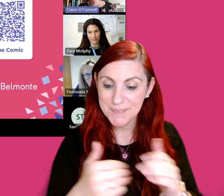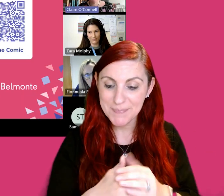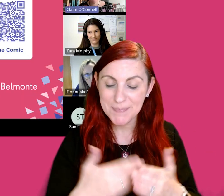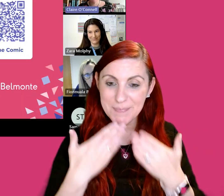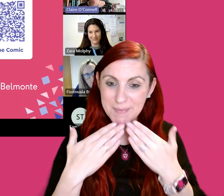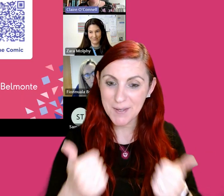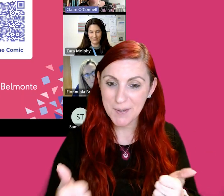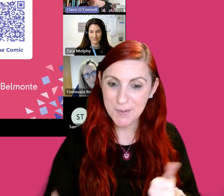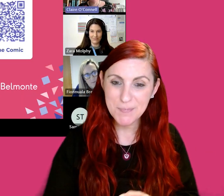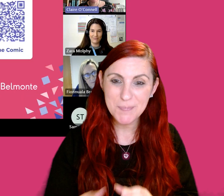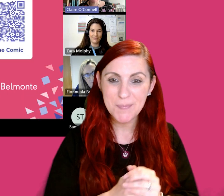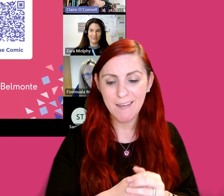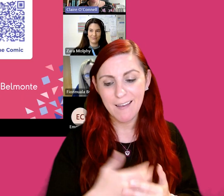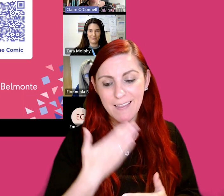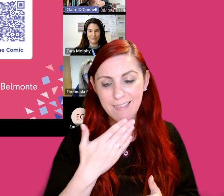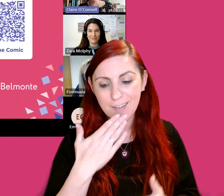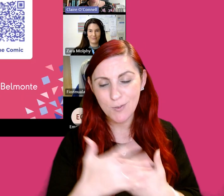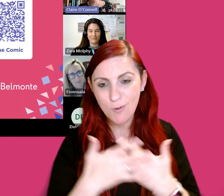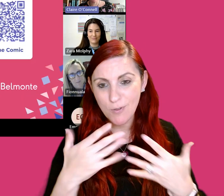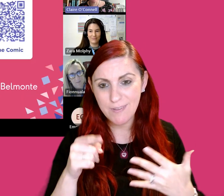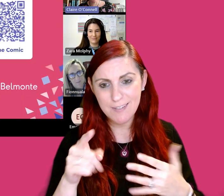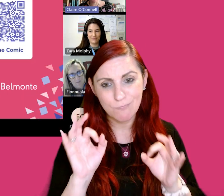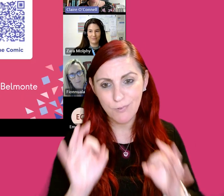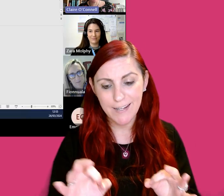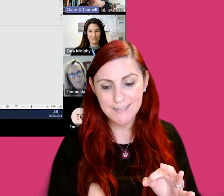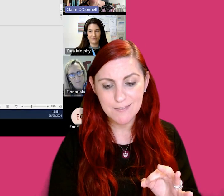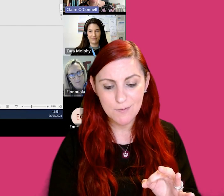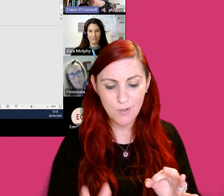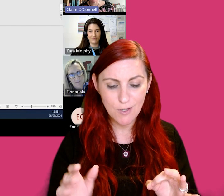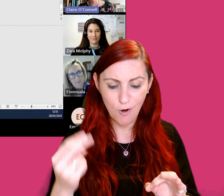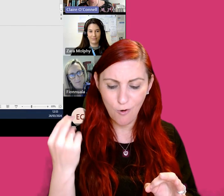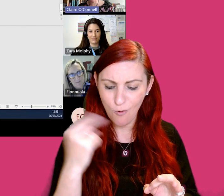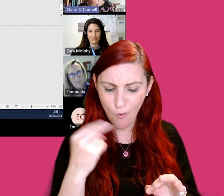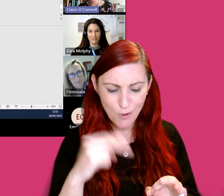thank thank you Elisa that's absolutely brilliant what a gorgeous project and I can I can hear even